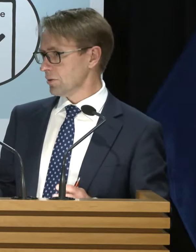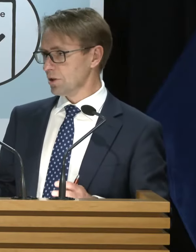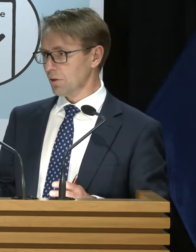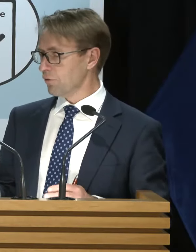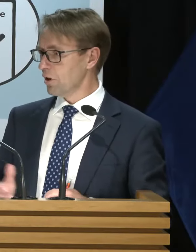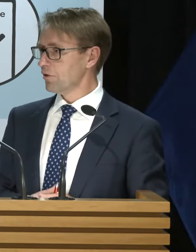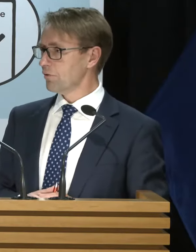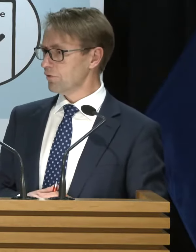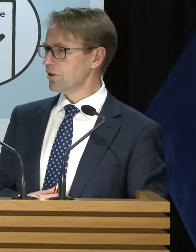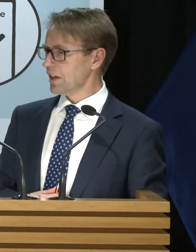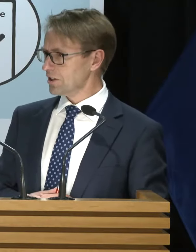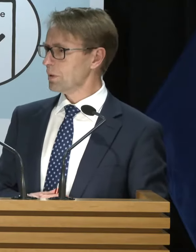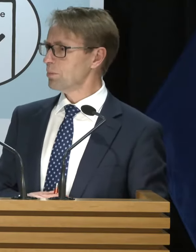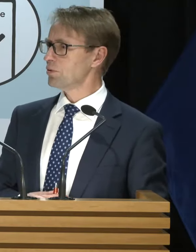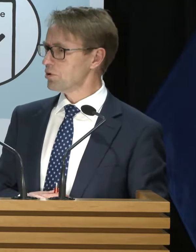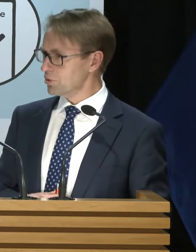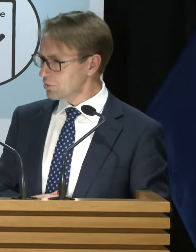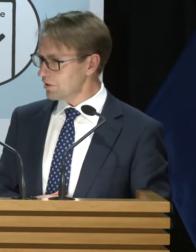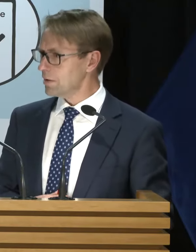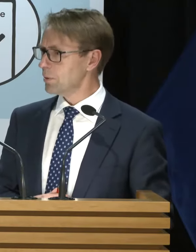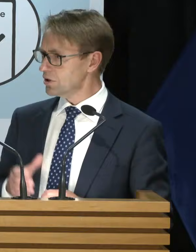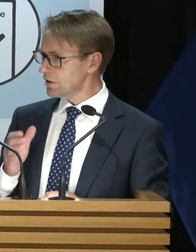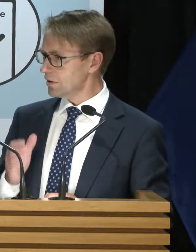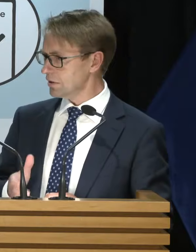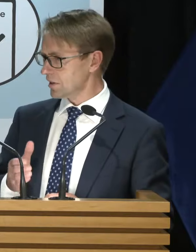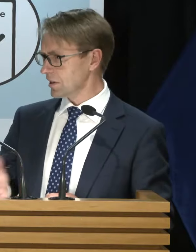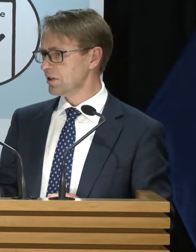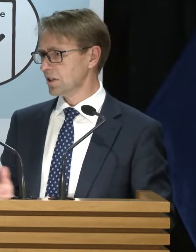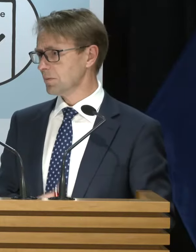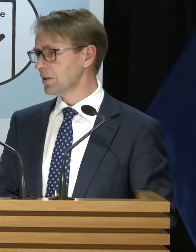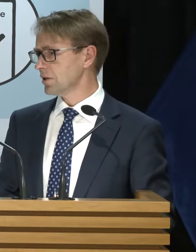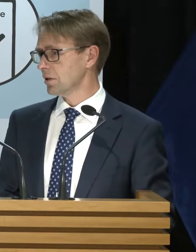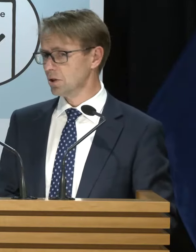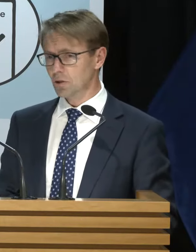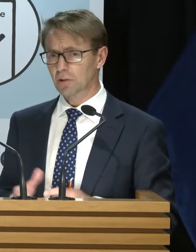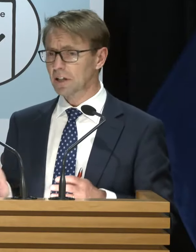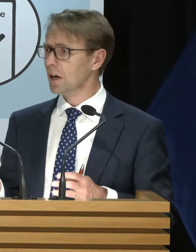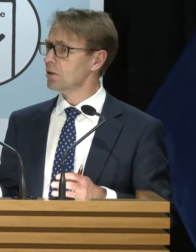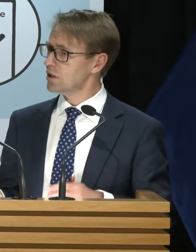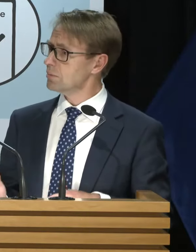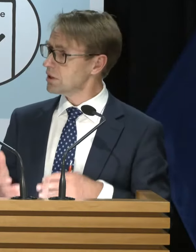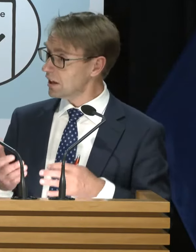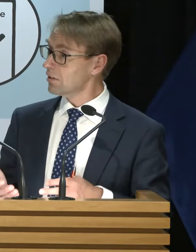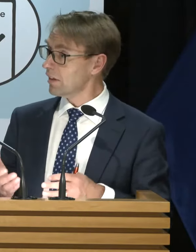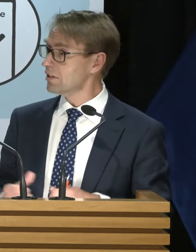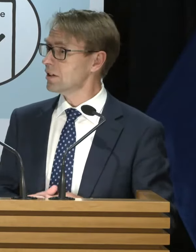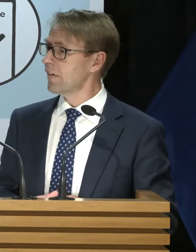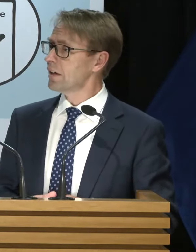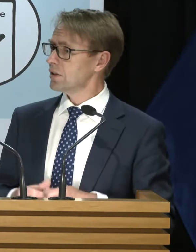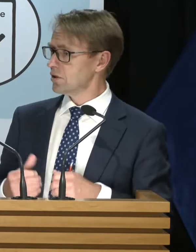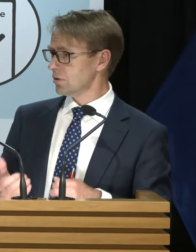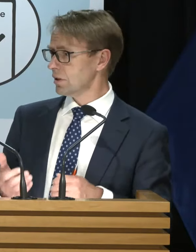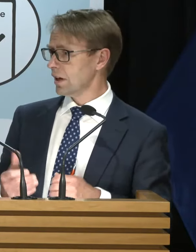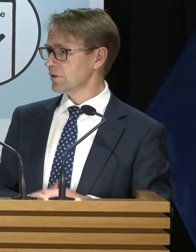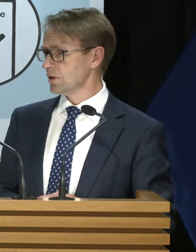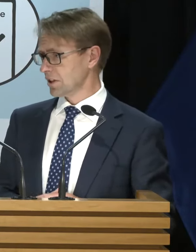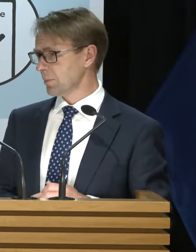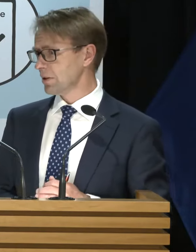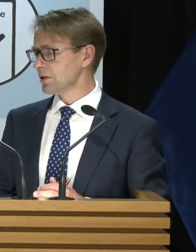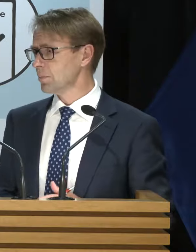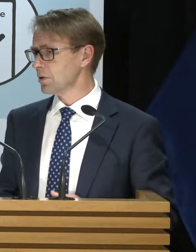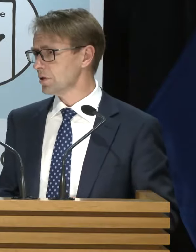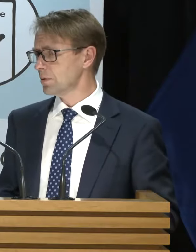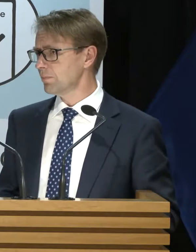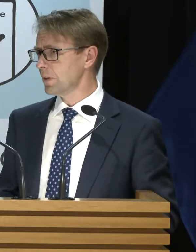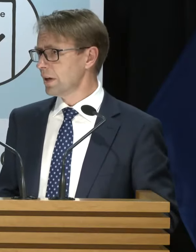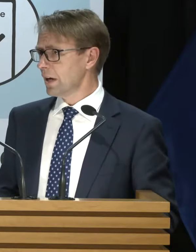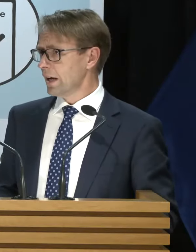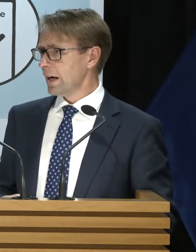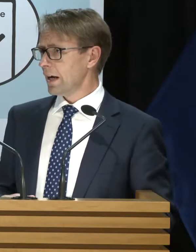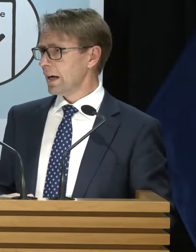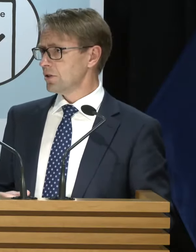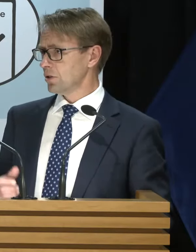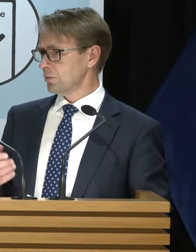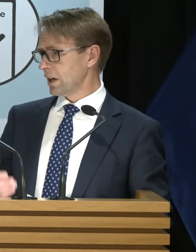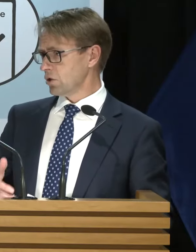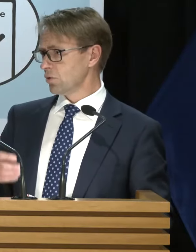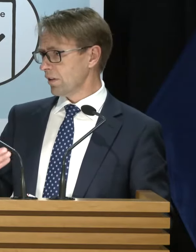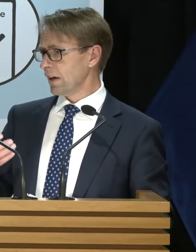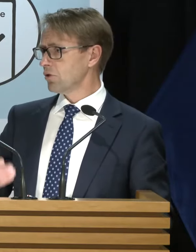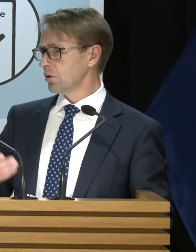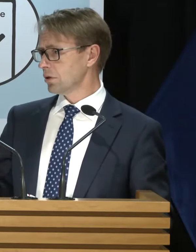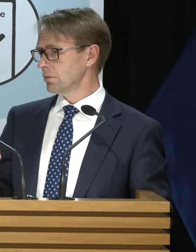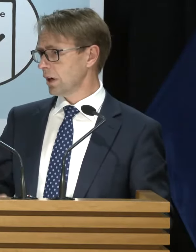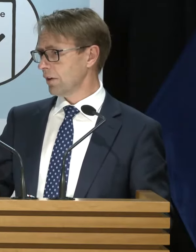timing of that booster dose.